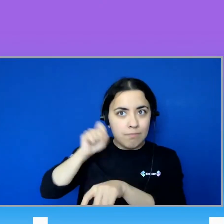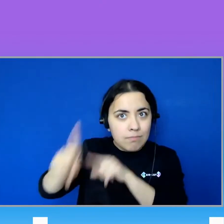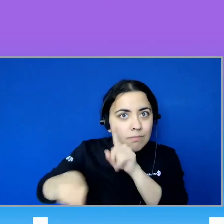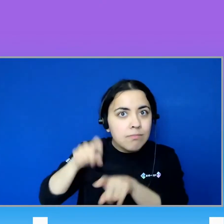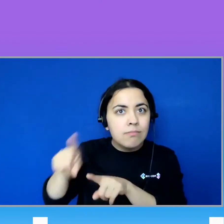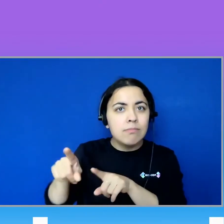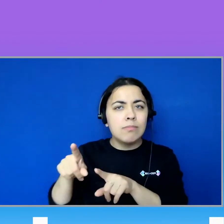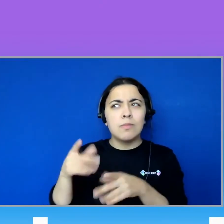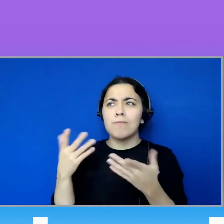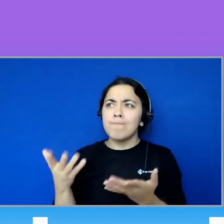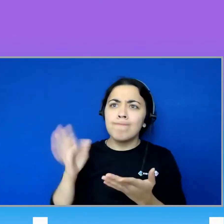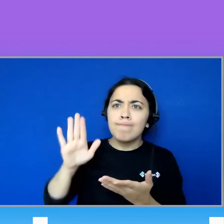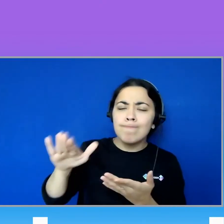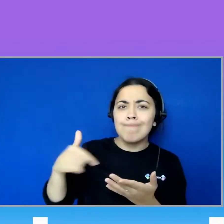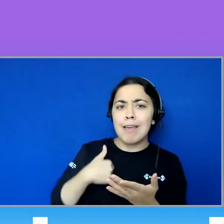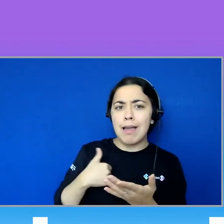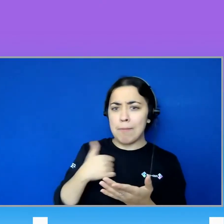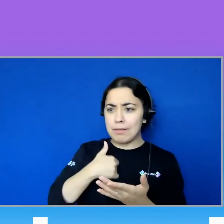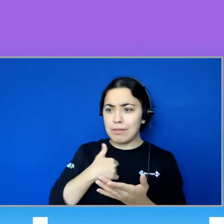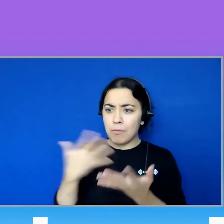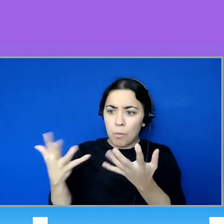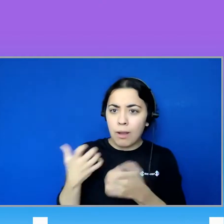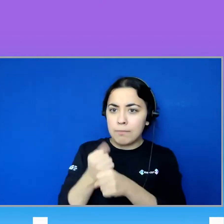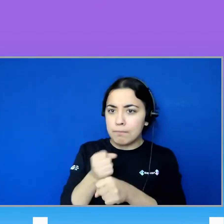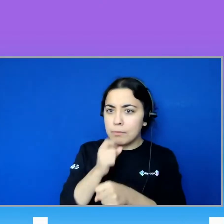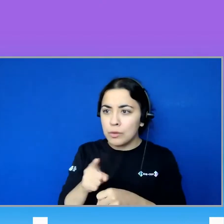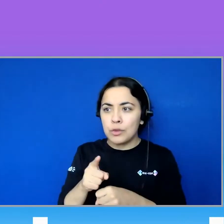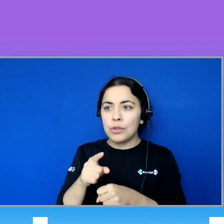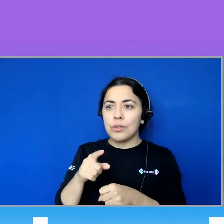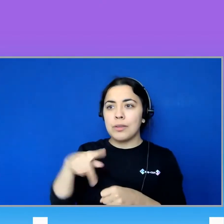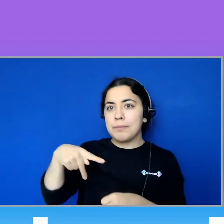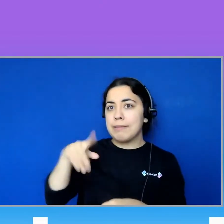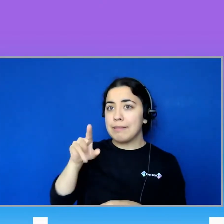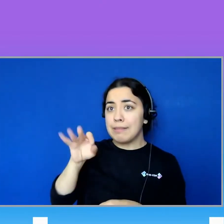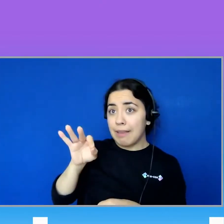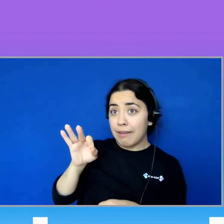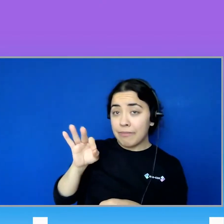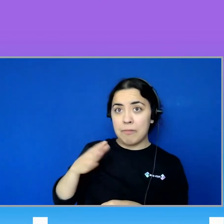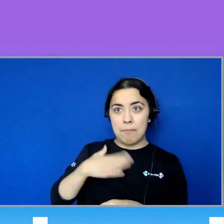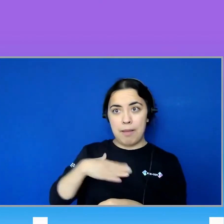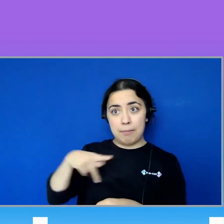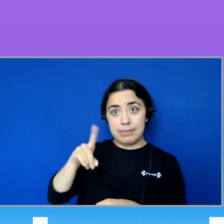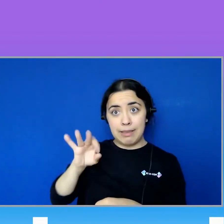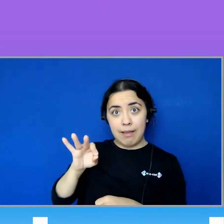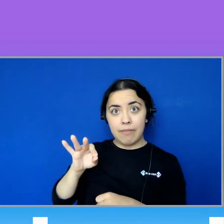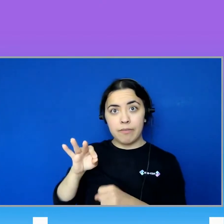the questions. You know, gee, I want to make sure that the PDFs